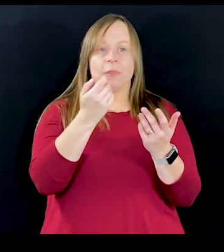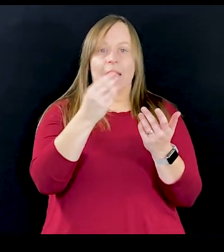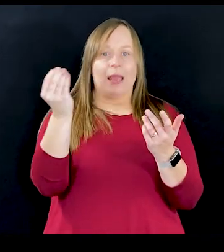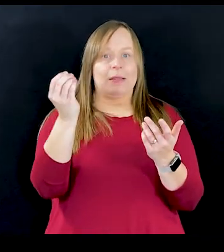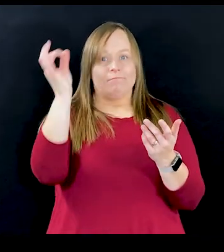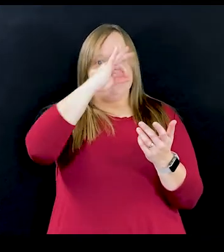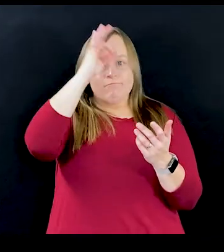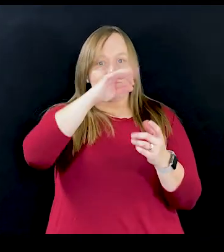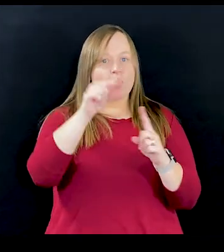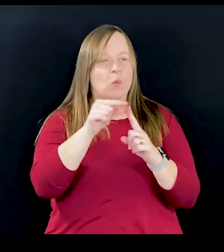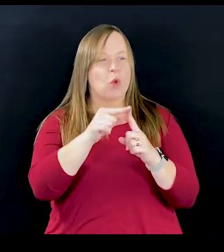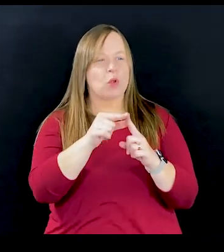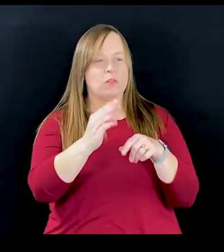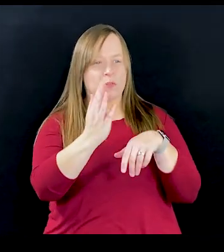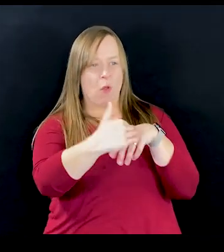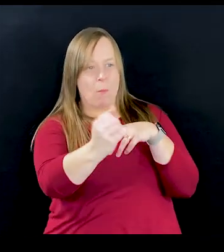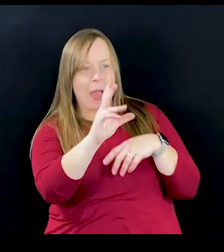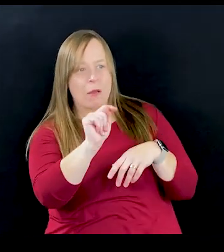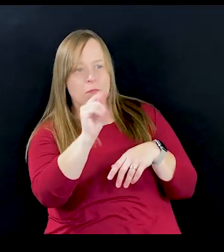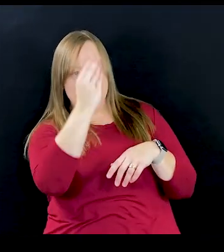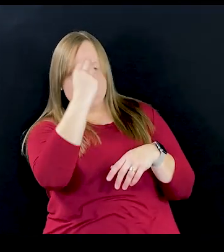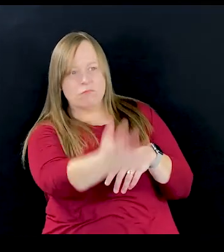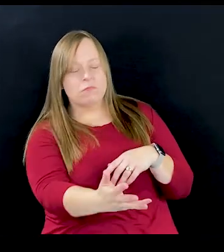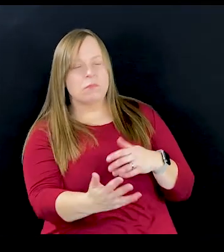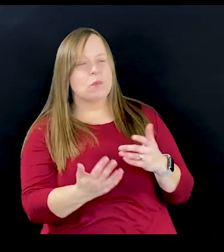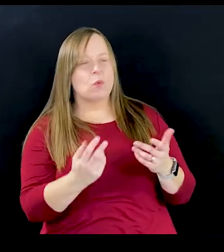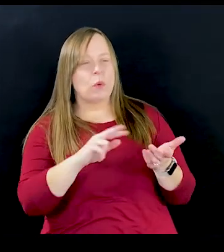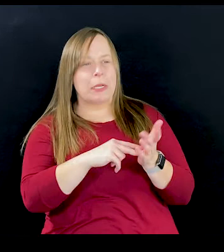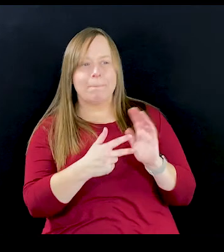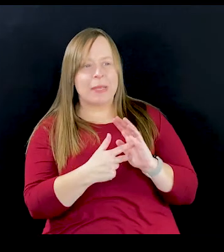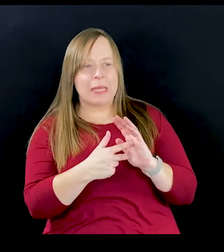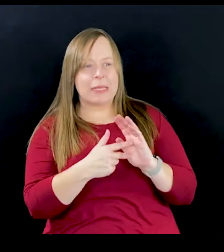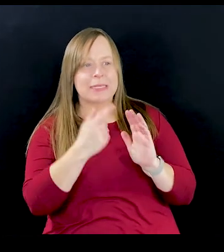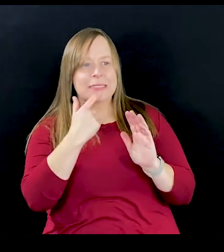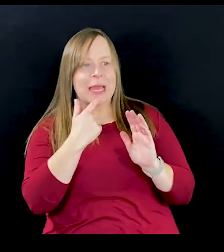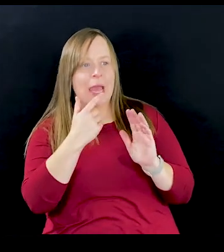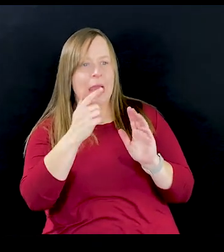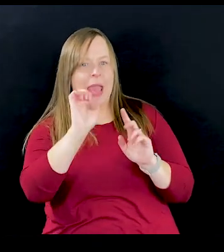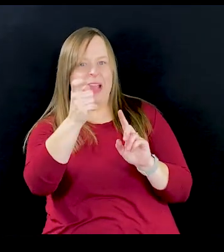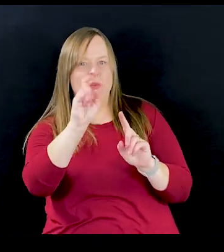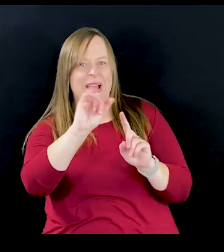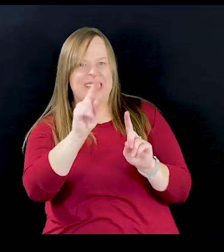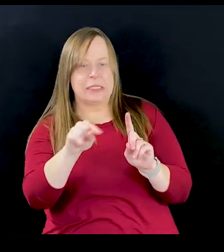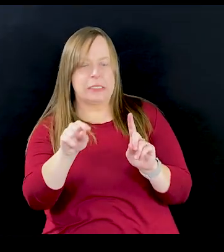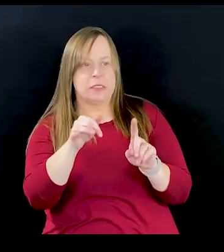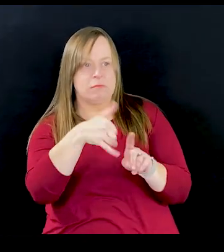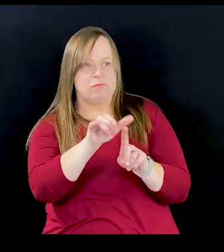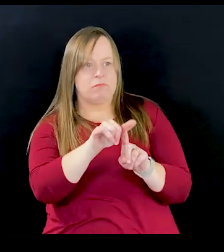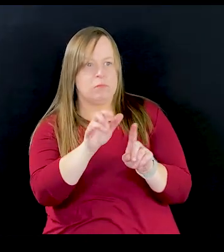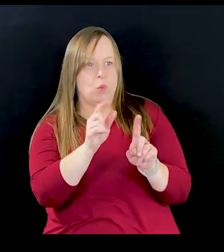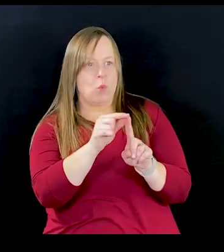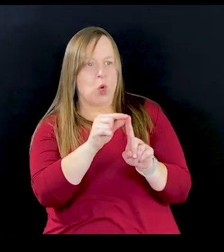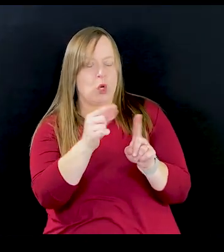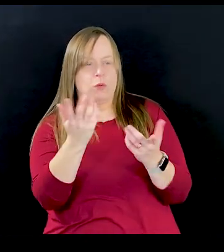out and say, "What do you think you mean when you say this particular slur," or "Why